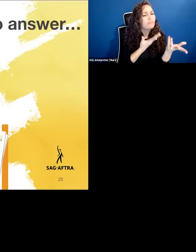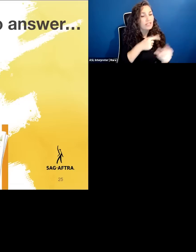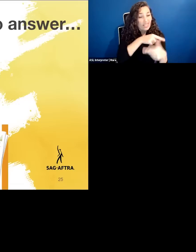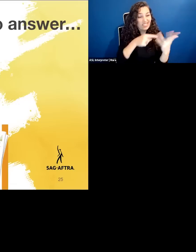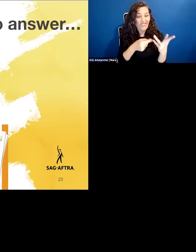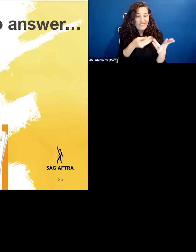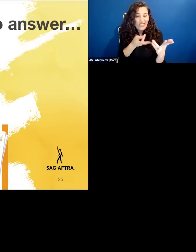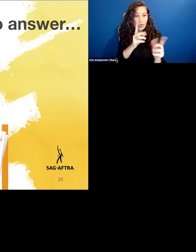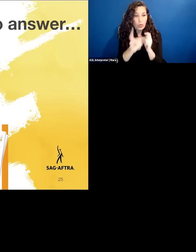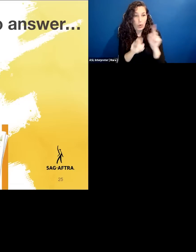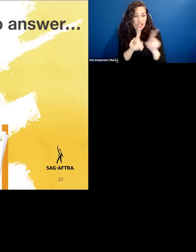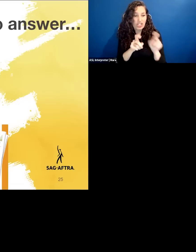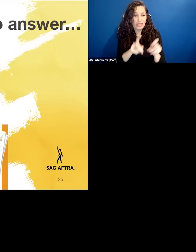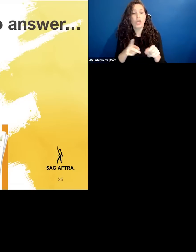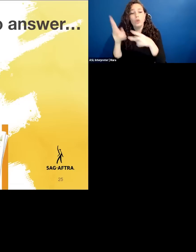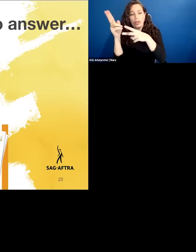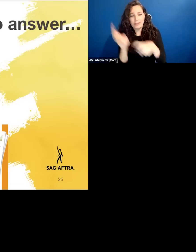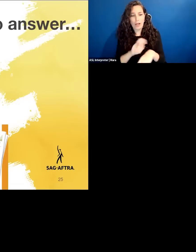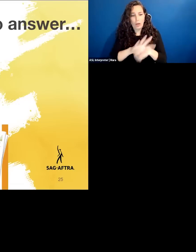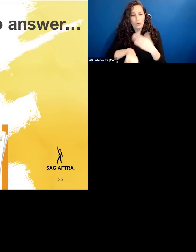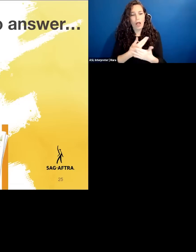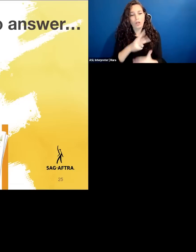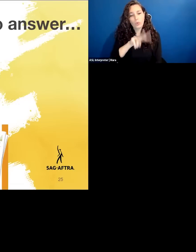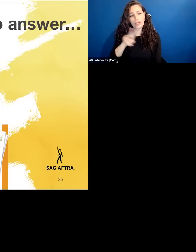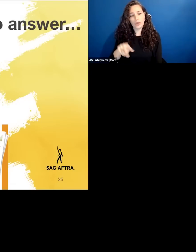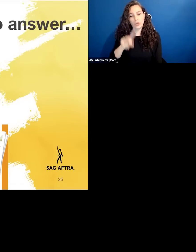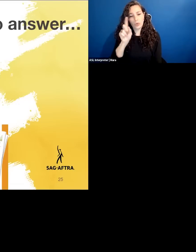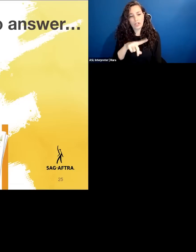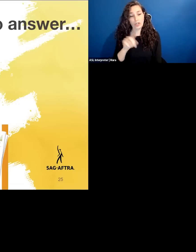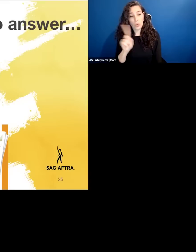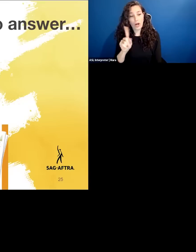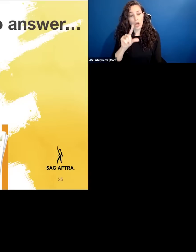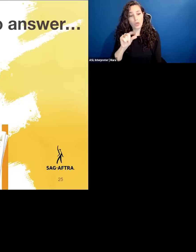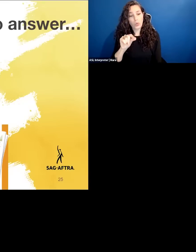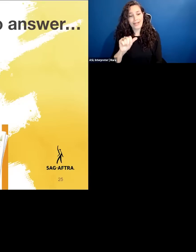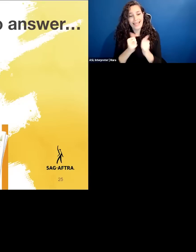and you can download all 22 questions if you want, at 20agentquestions.com.